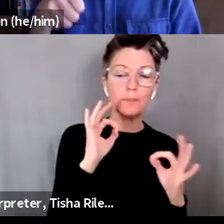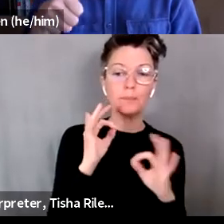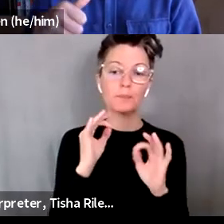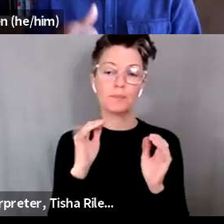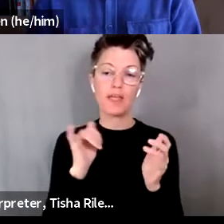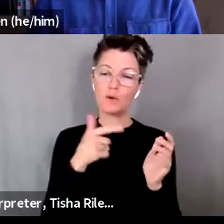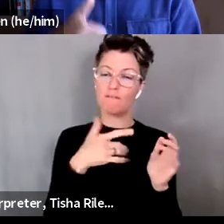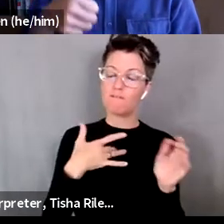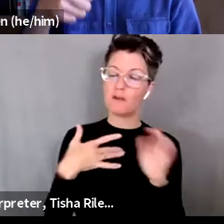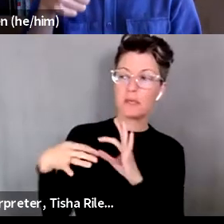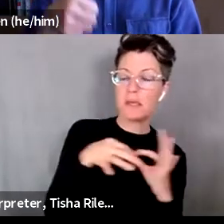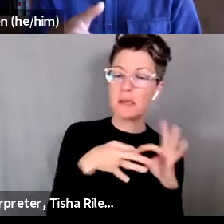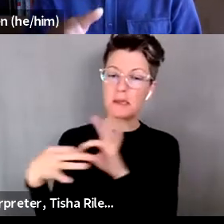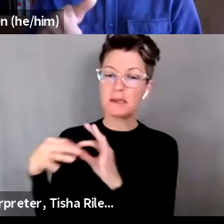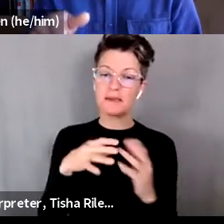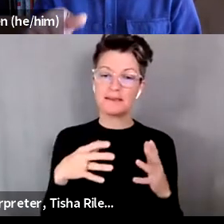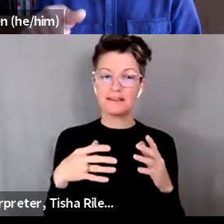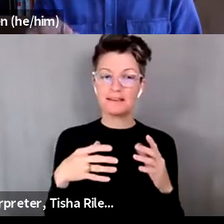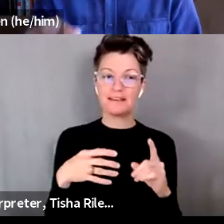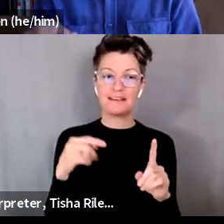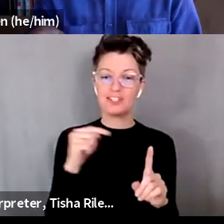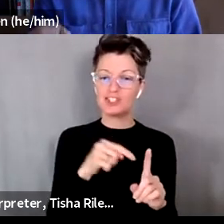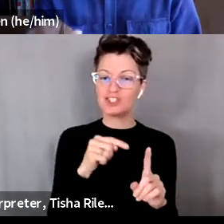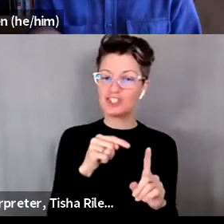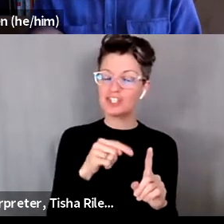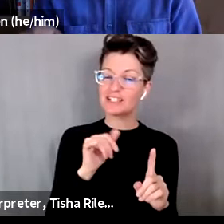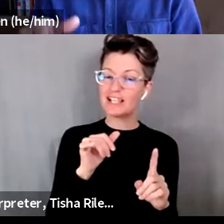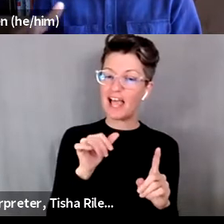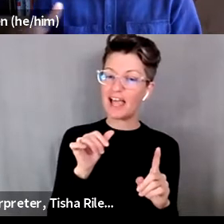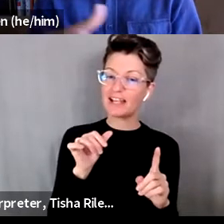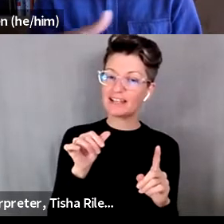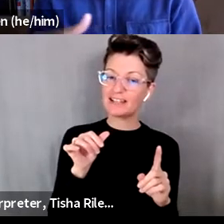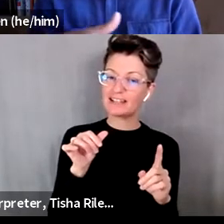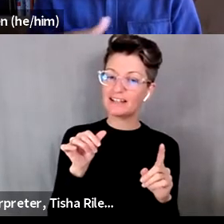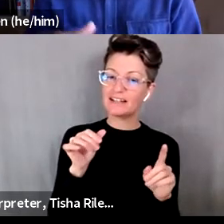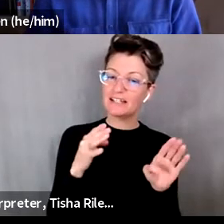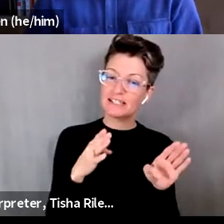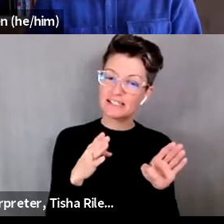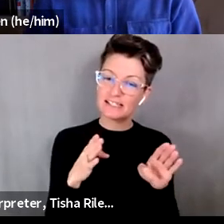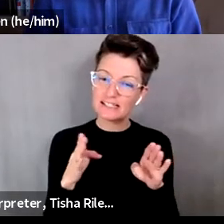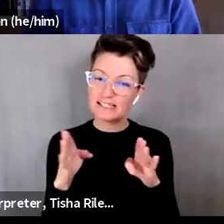the filmmaker pressing her thumb ever so gently on the scales and nudging us toward the, the story